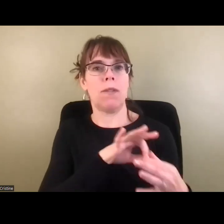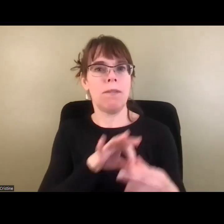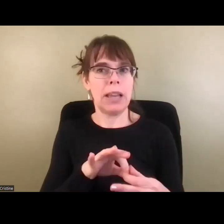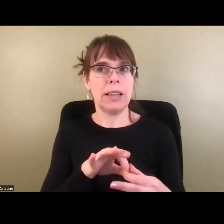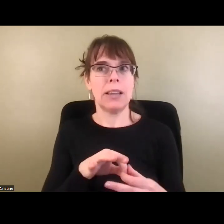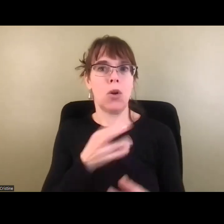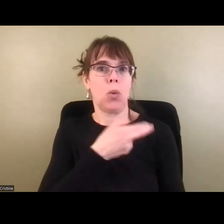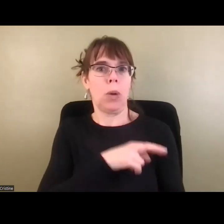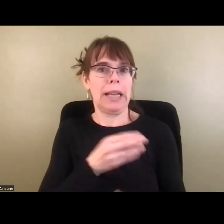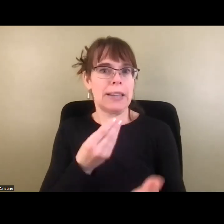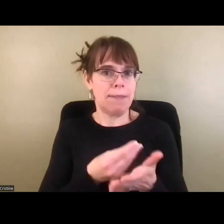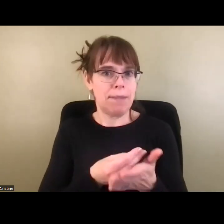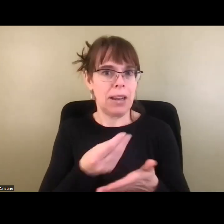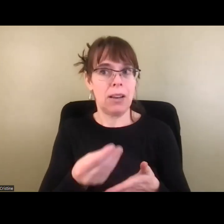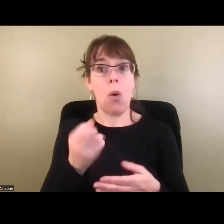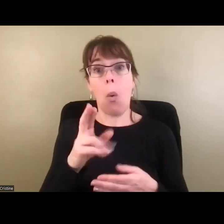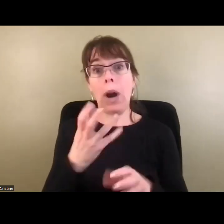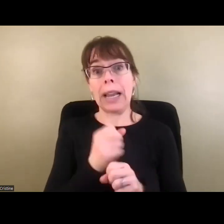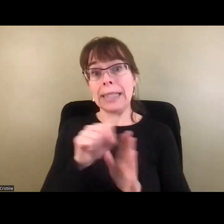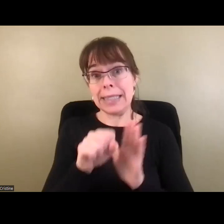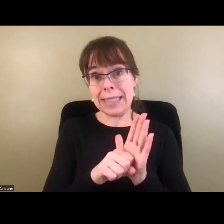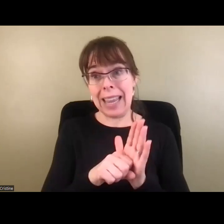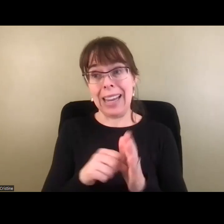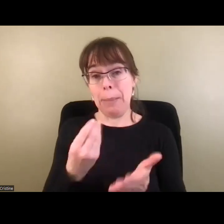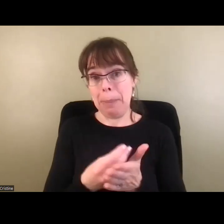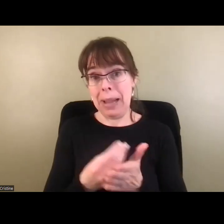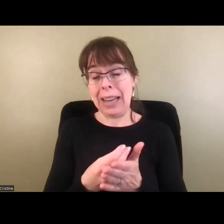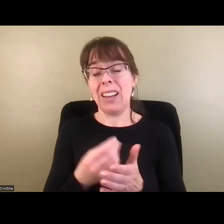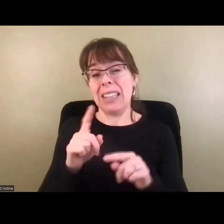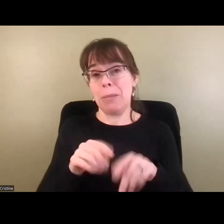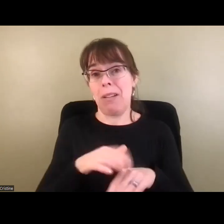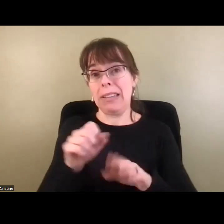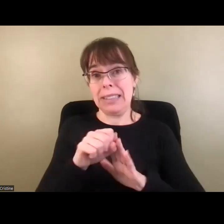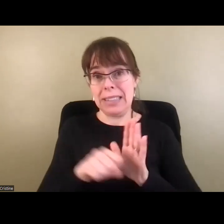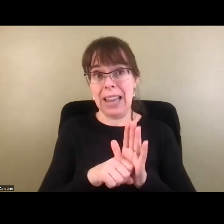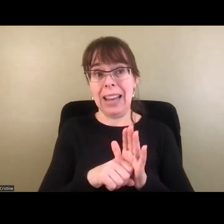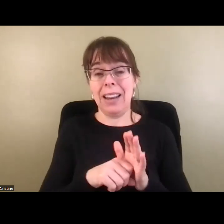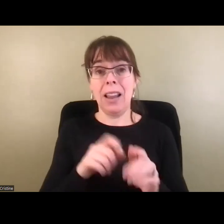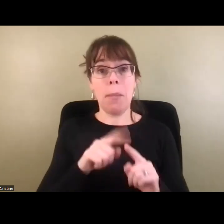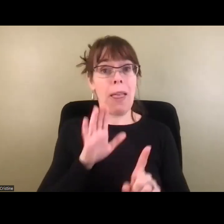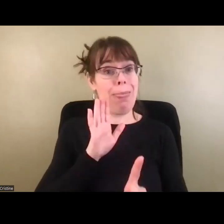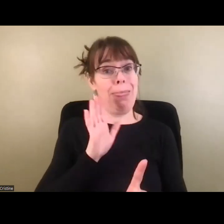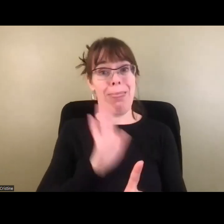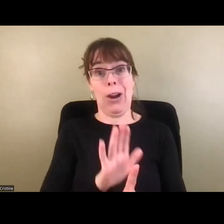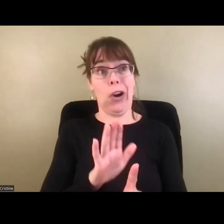Many of them actually receive state dollars in different states. And they're entire mission is to